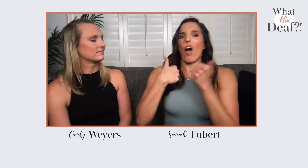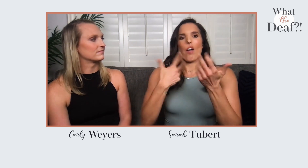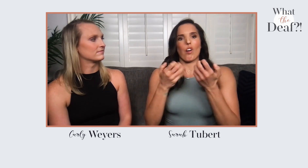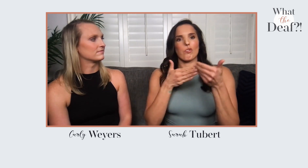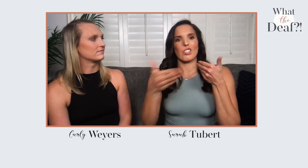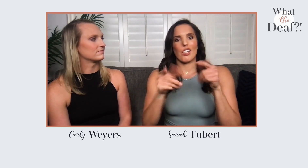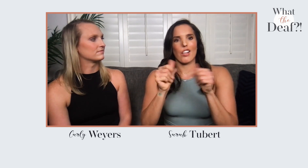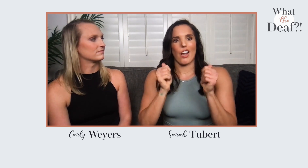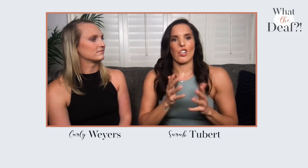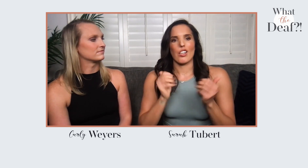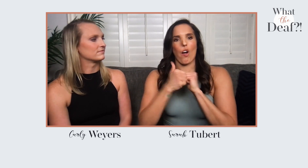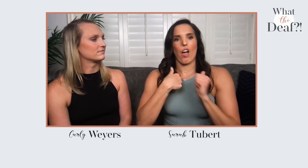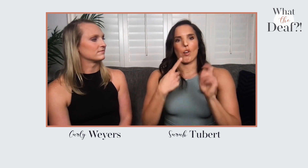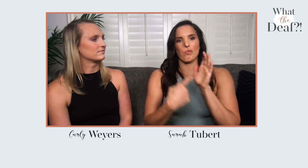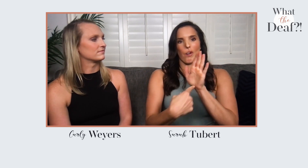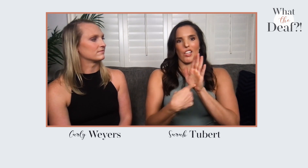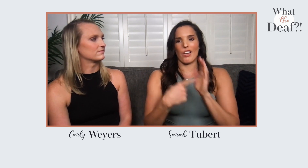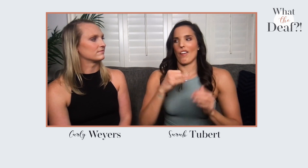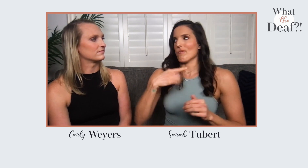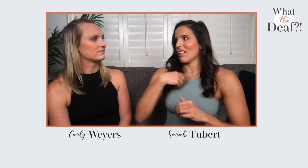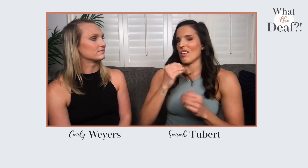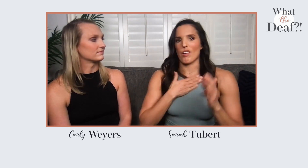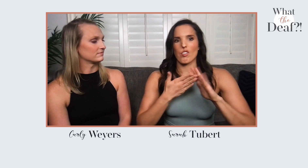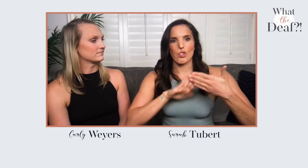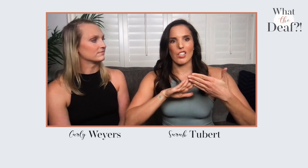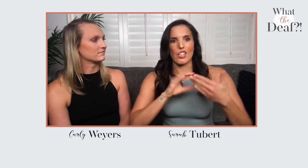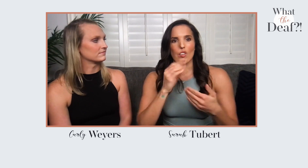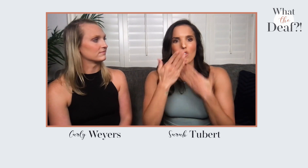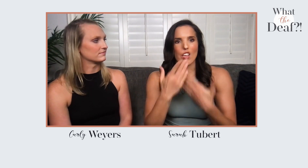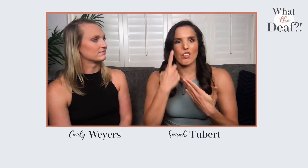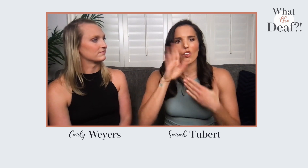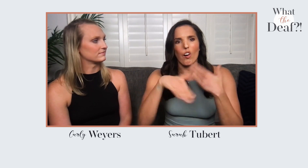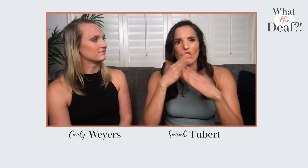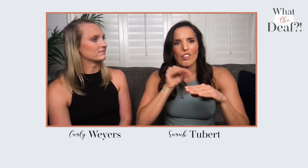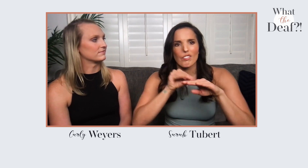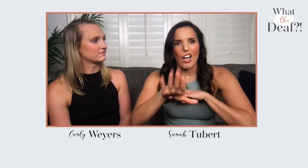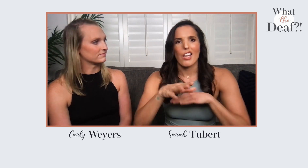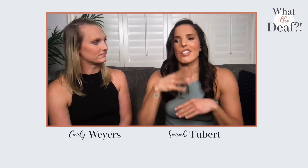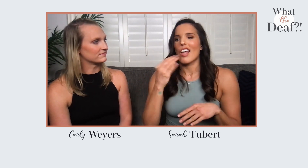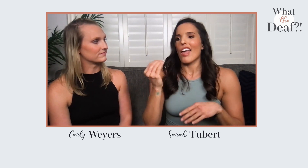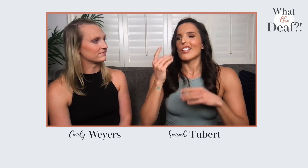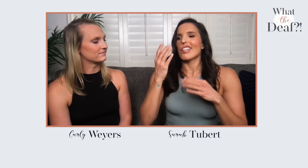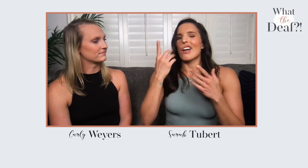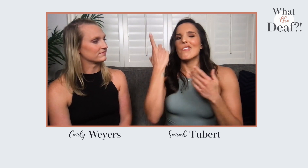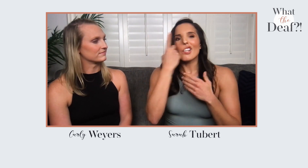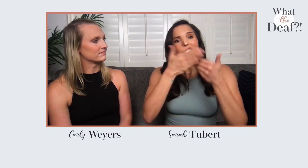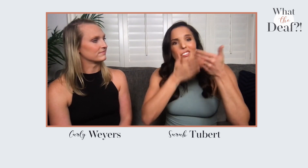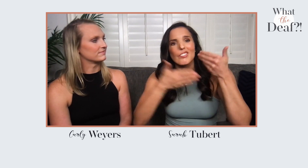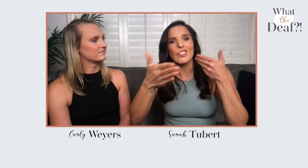in how I want to proceed as an actor and how I want to represent myself and my community. So, thank you so much for all your advice,